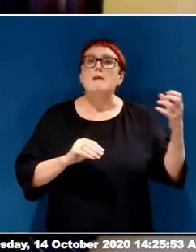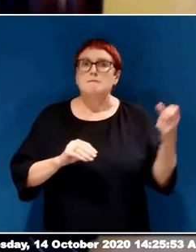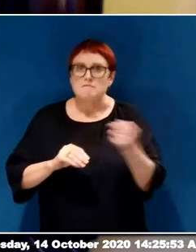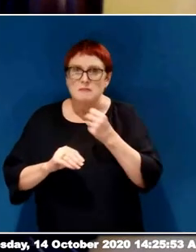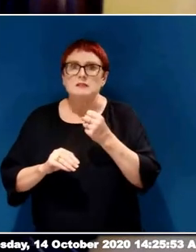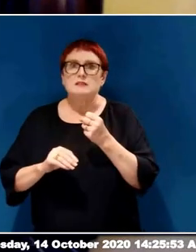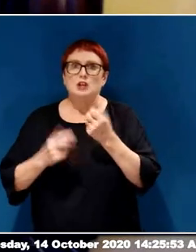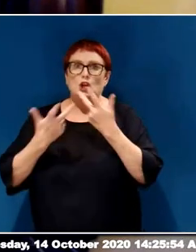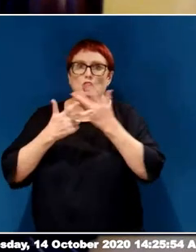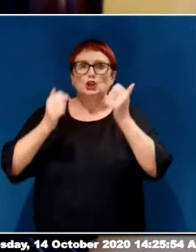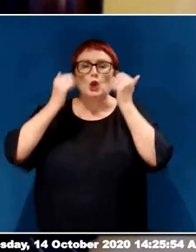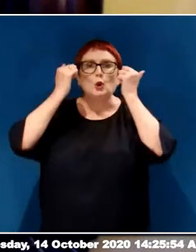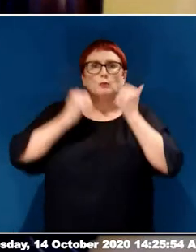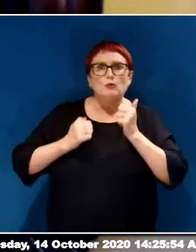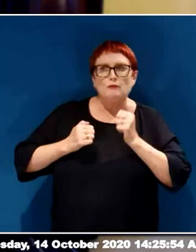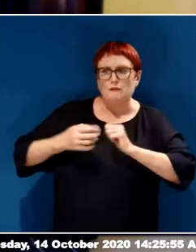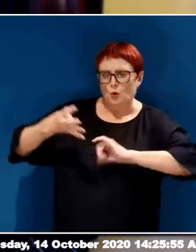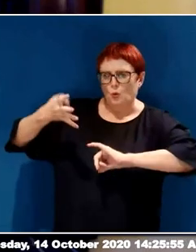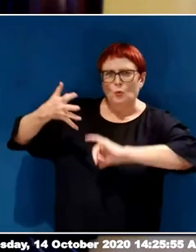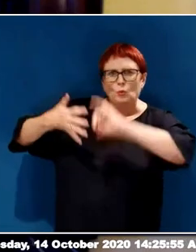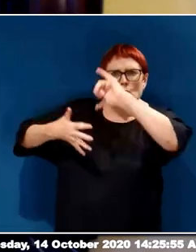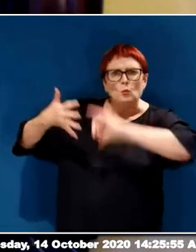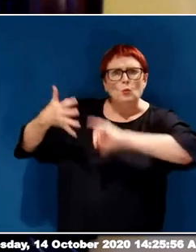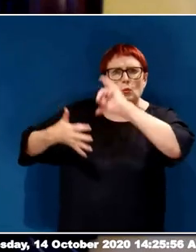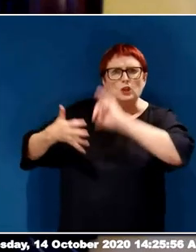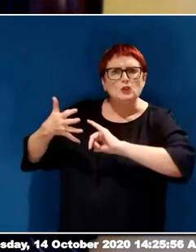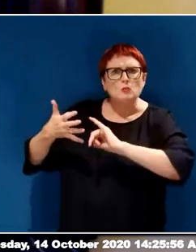Standards and the Disability Discrimination Act that they have